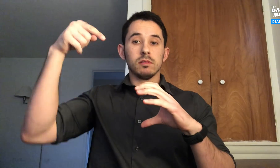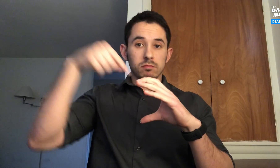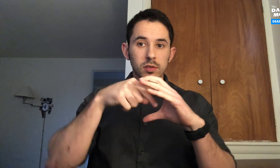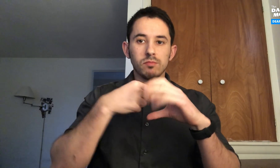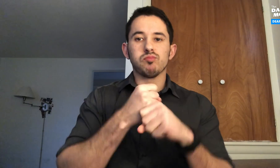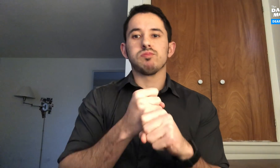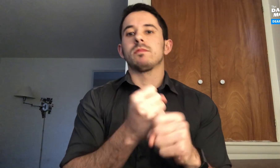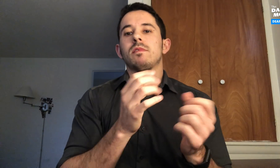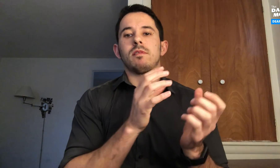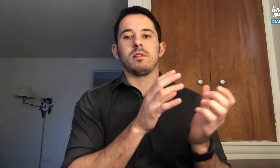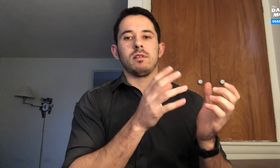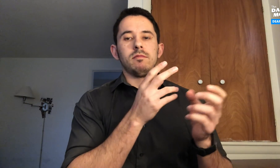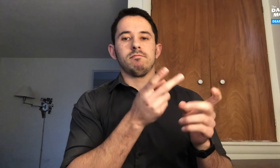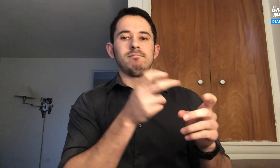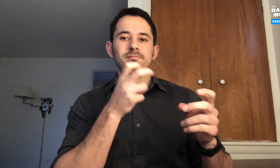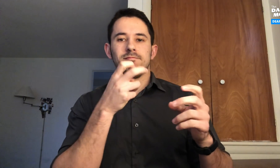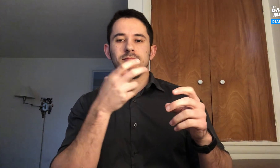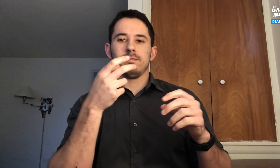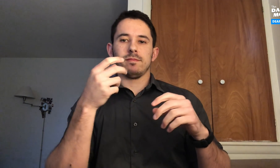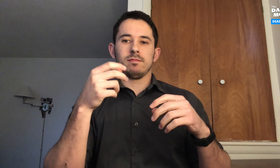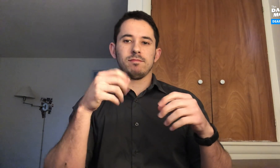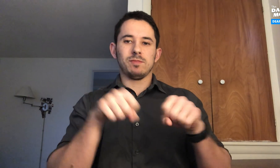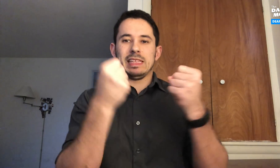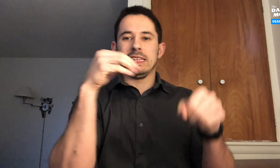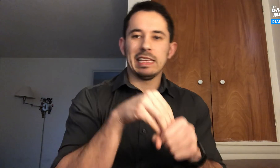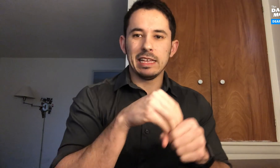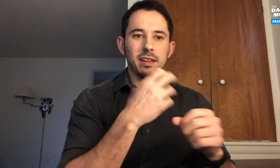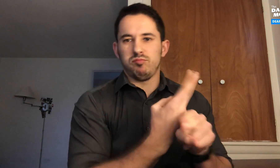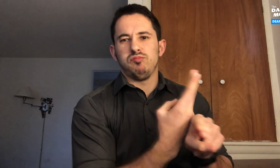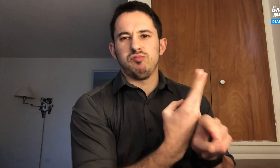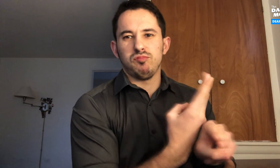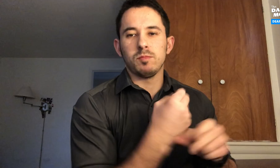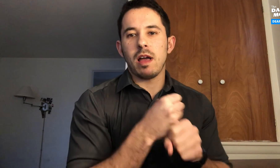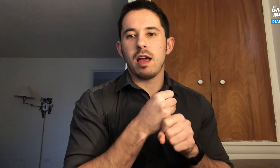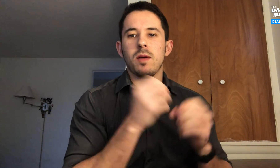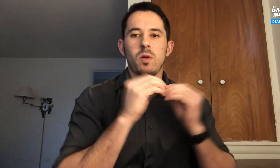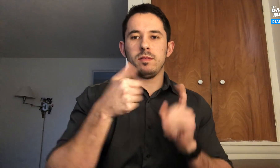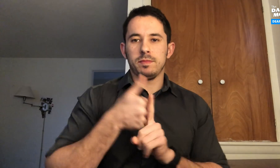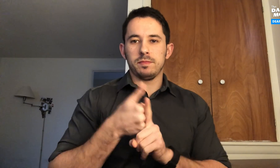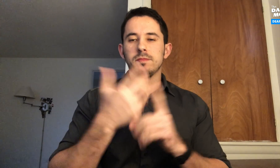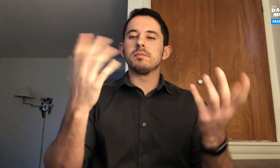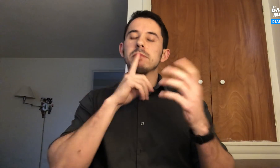It will break in and make more of itself.